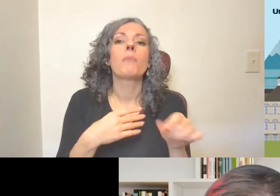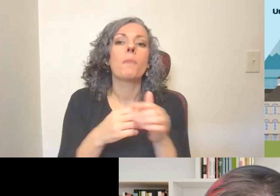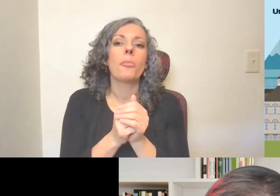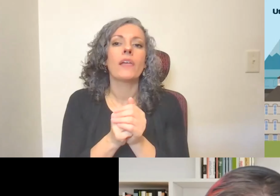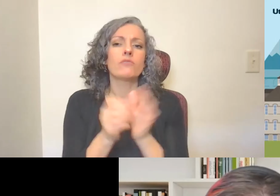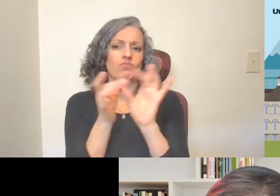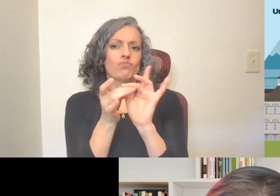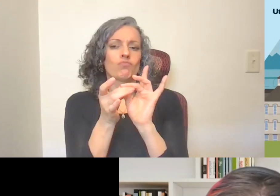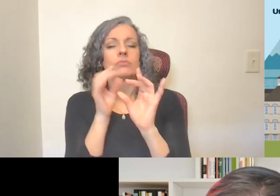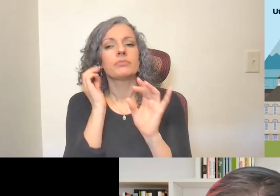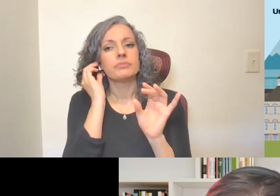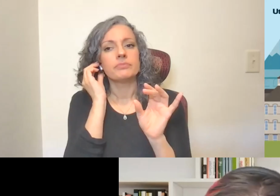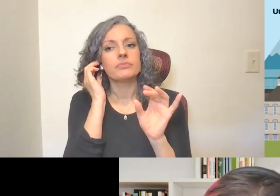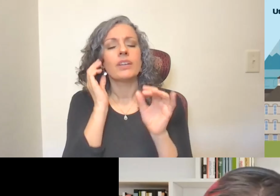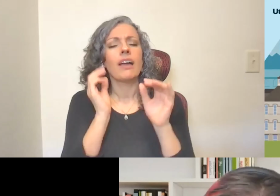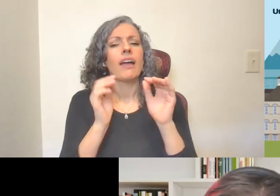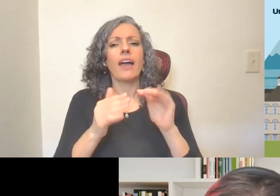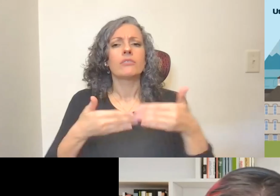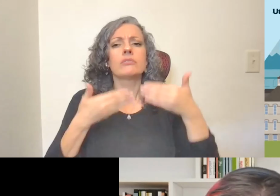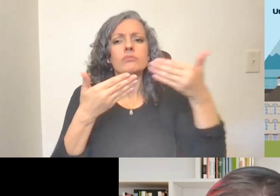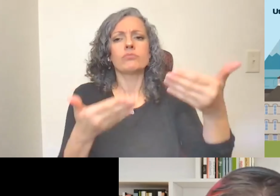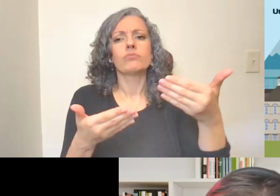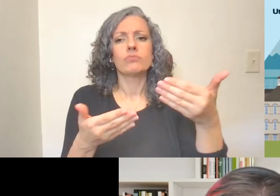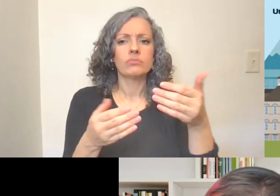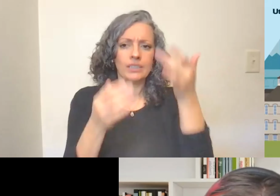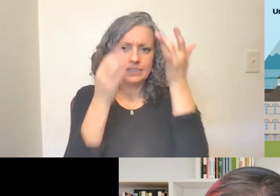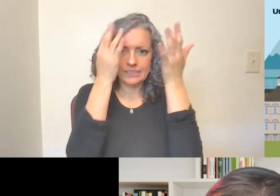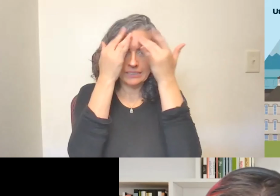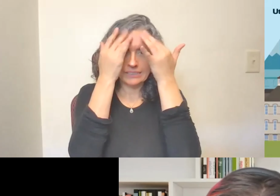"How do you address concerns from designers about this level of detail and design being